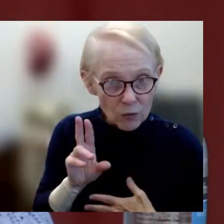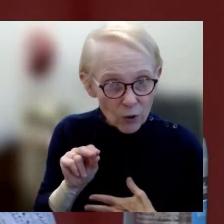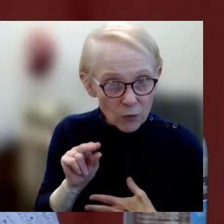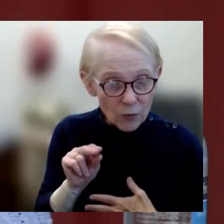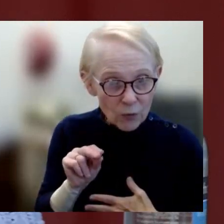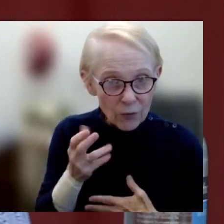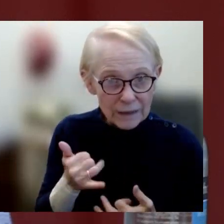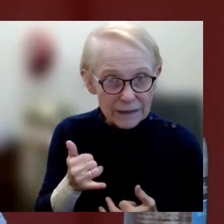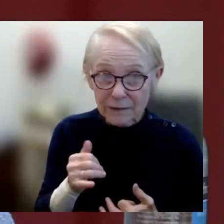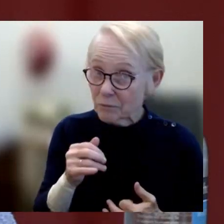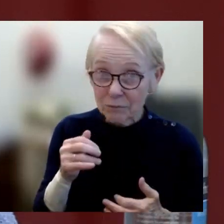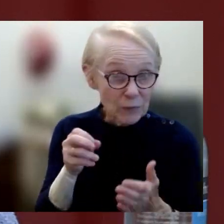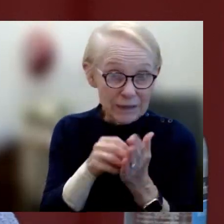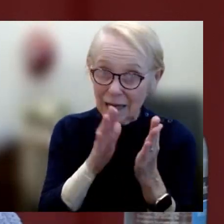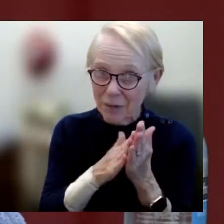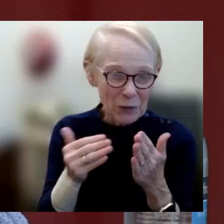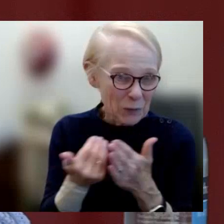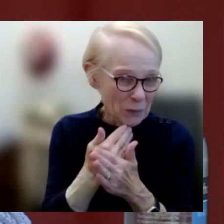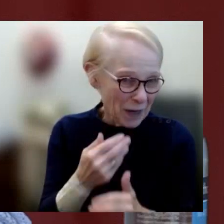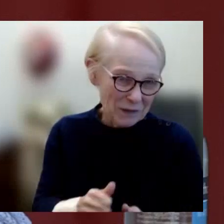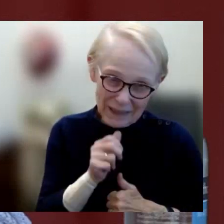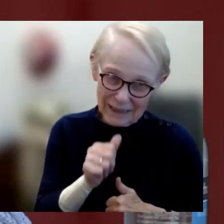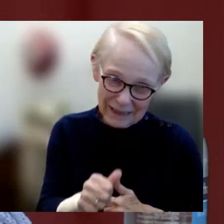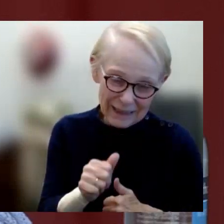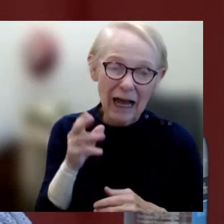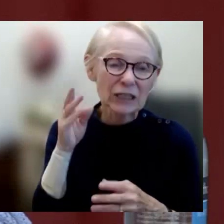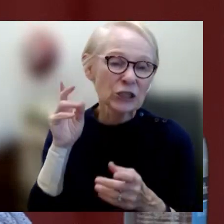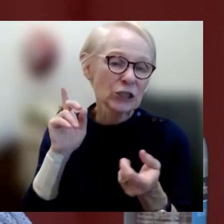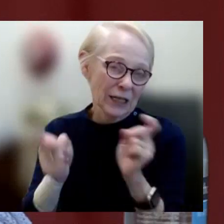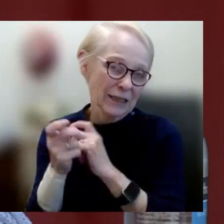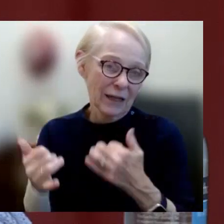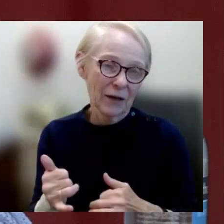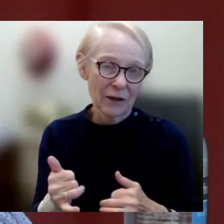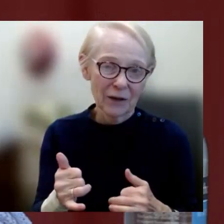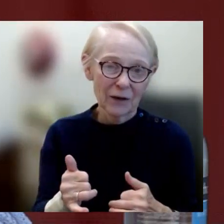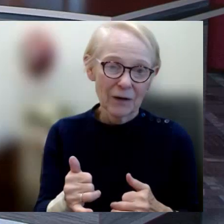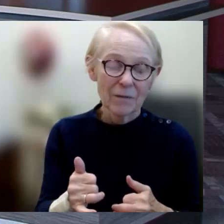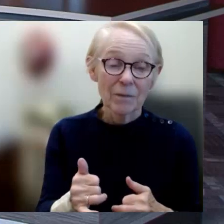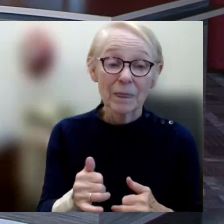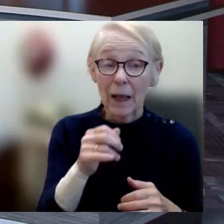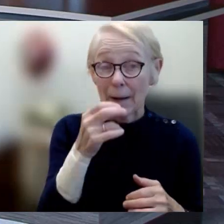new address and got that all fixed up so again that's Monday the 24th yes if you're a numbers